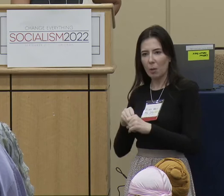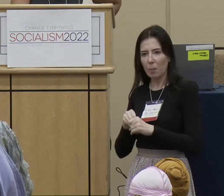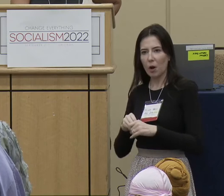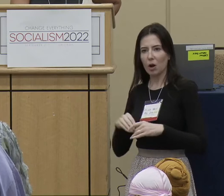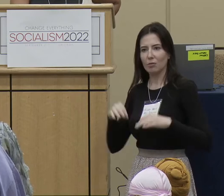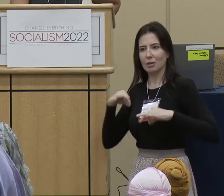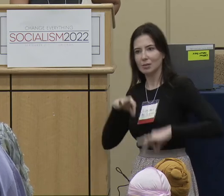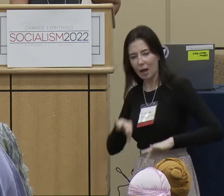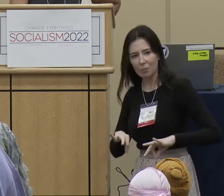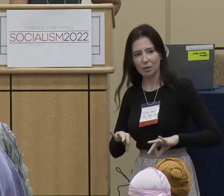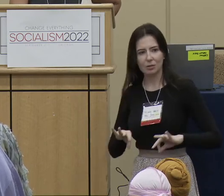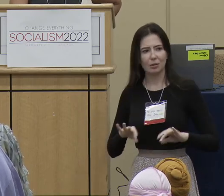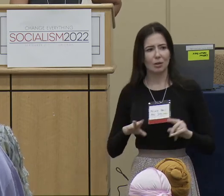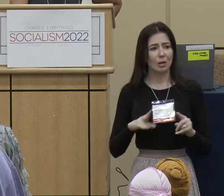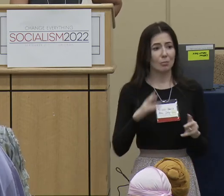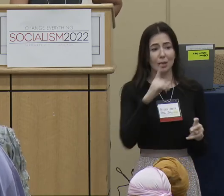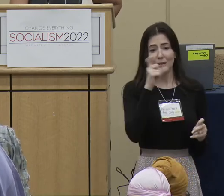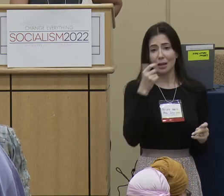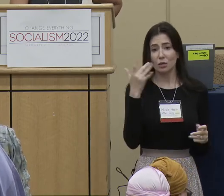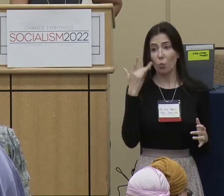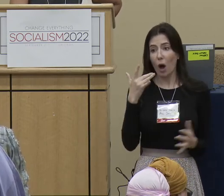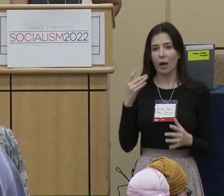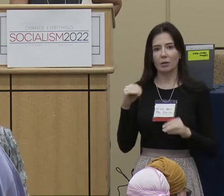want to be part of capitalism , because that's what got us into